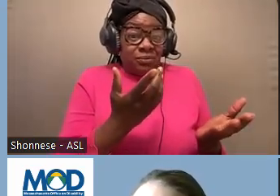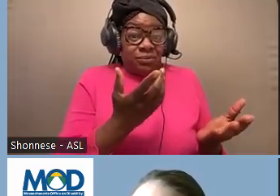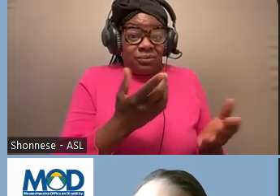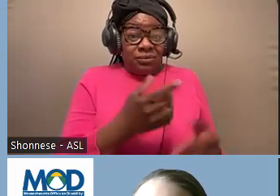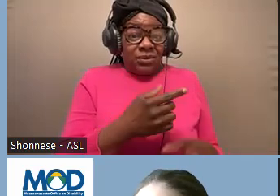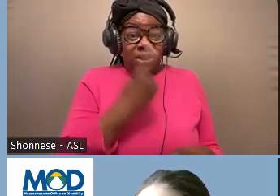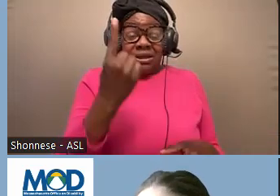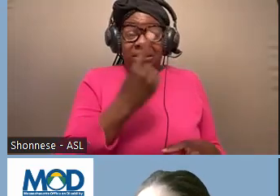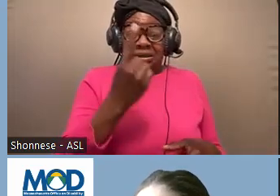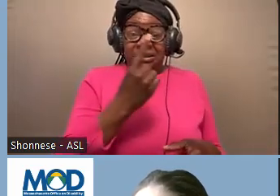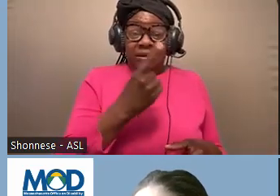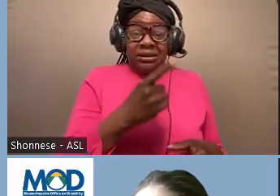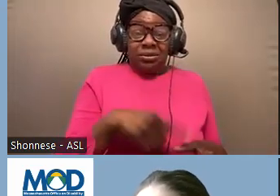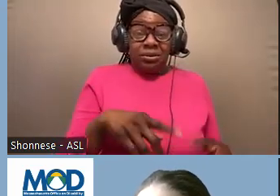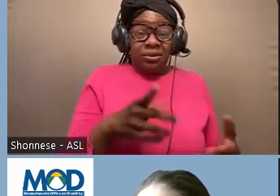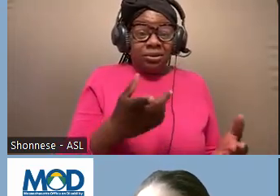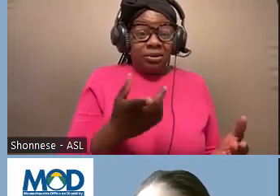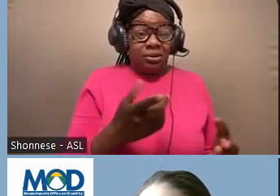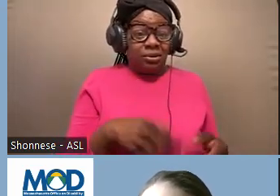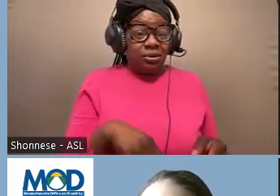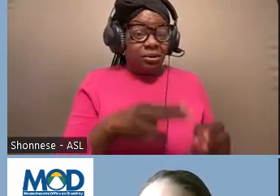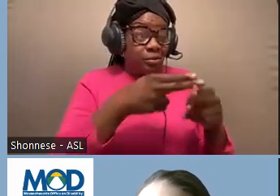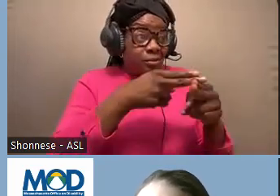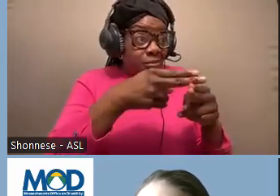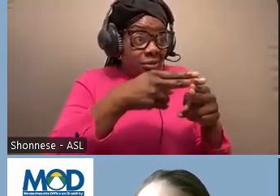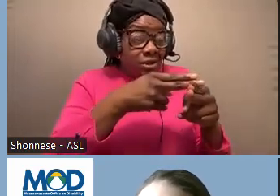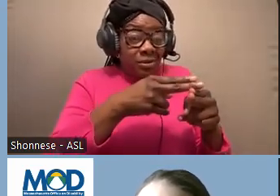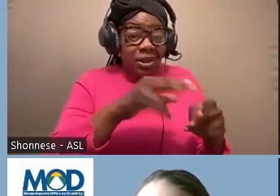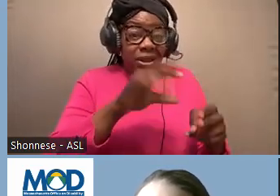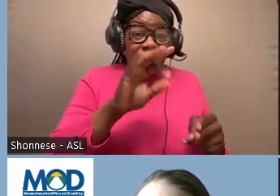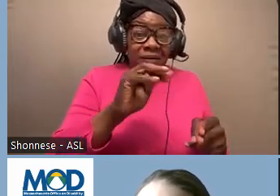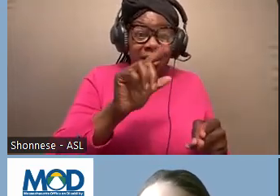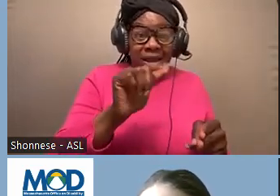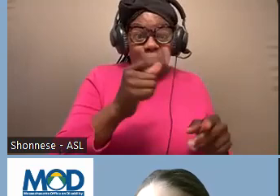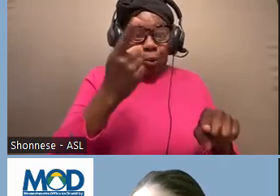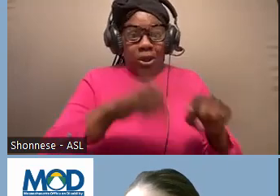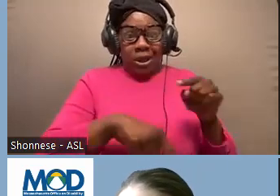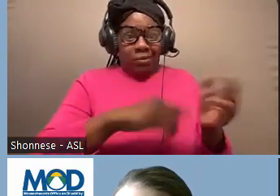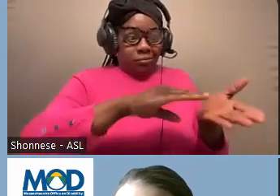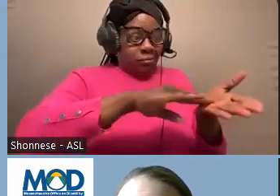FMLA you don't want to talk about potential operations. What else do we have for you?